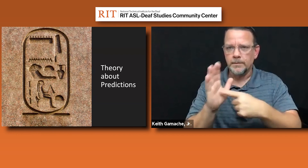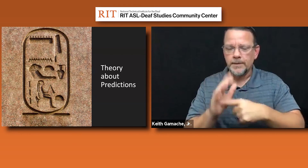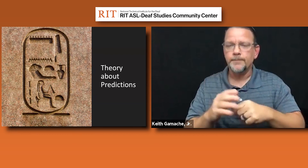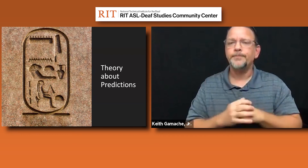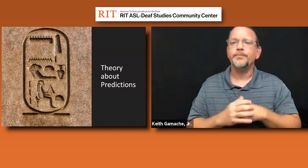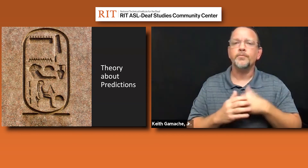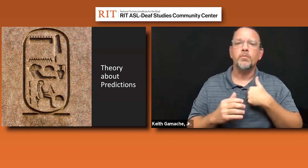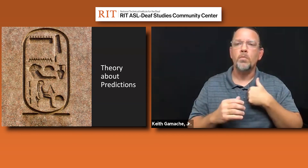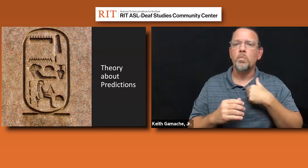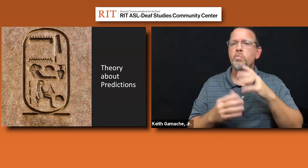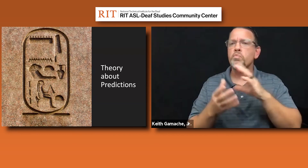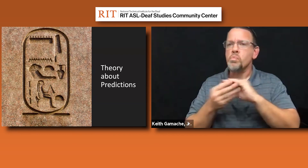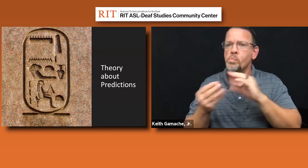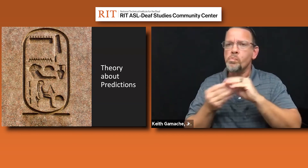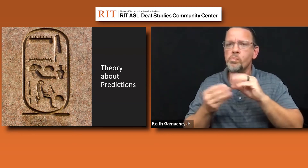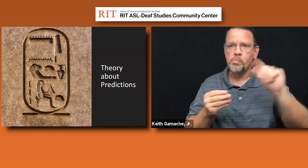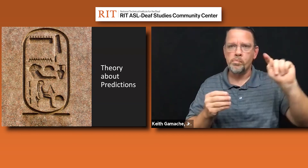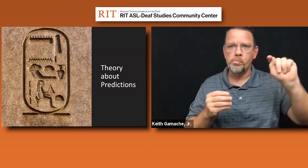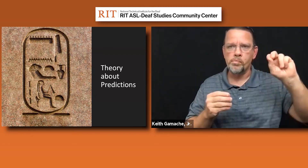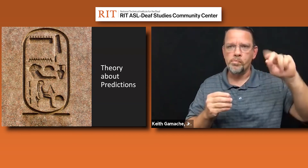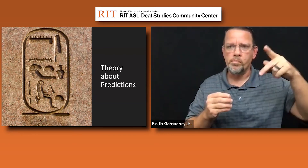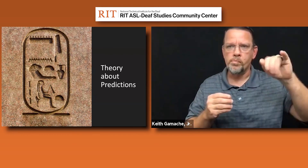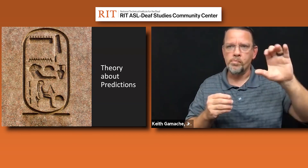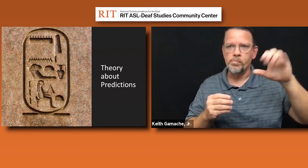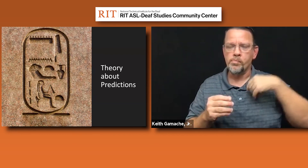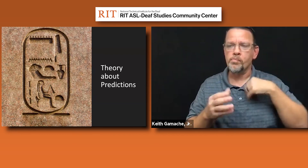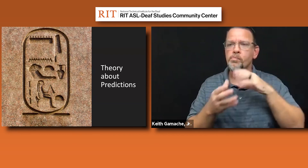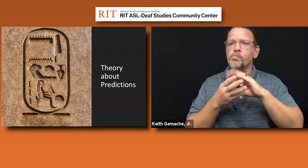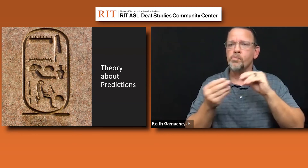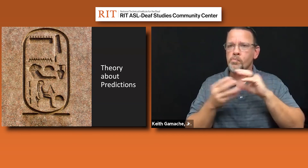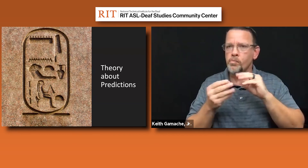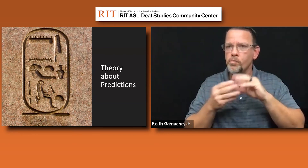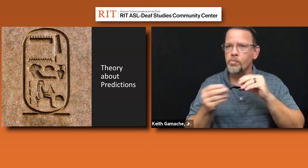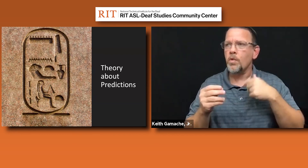and that's an unnatural process, and it changes ASL,